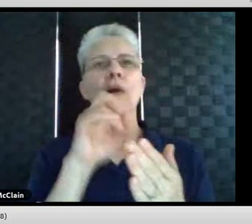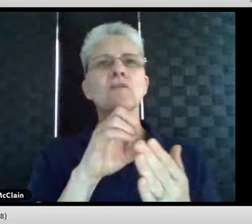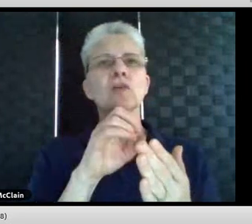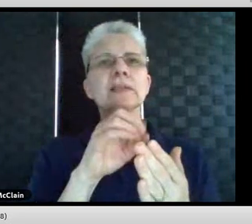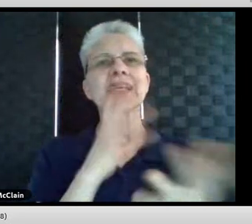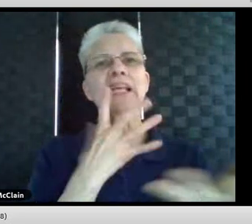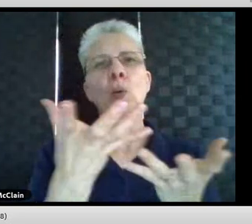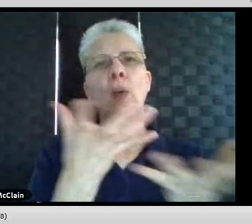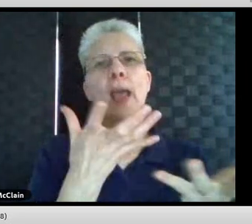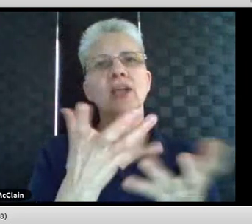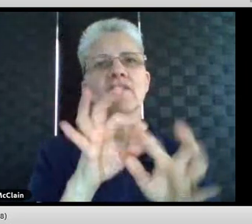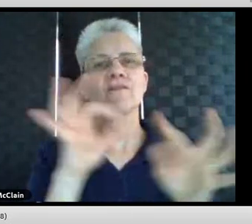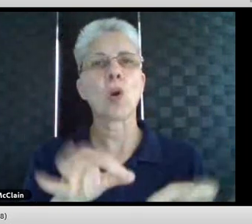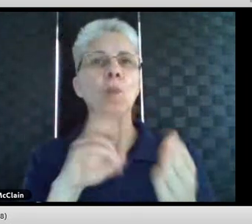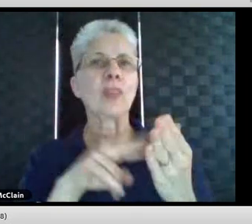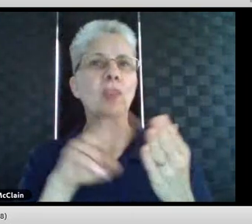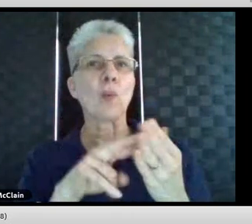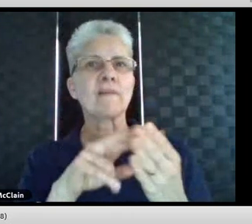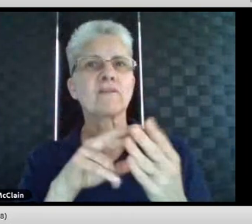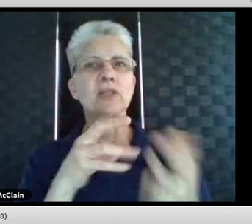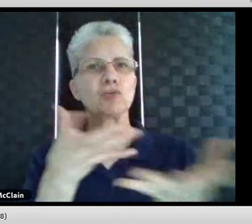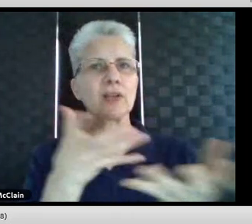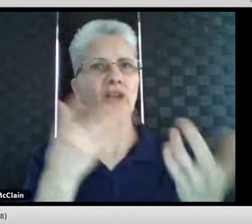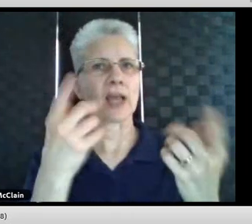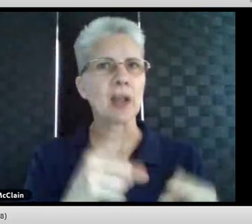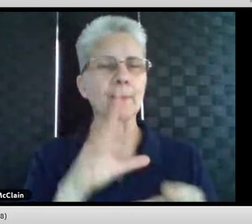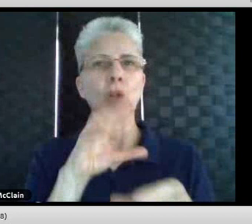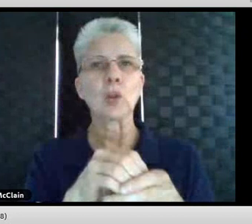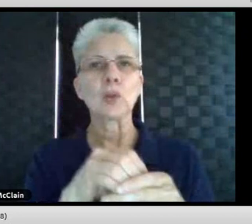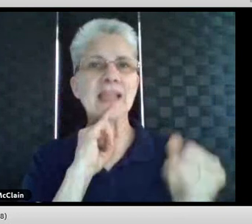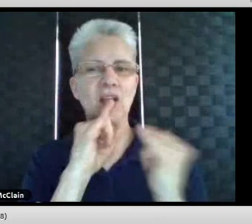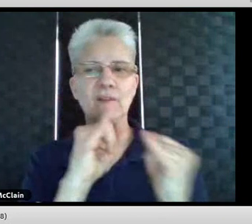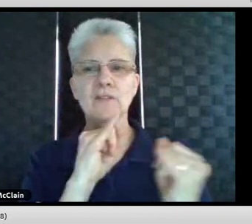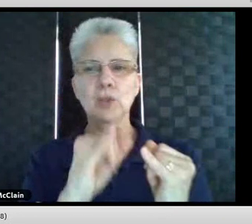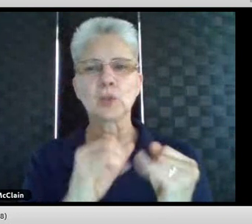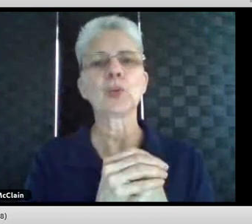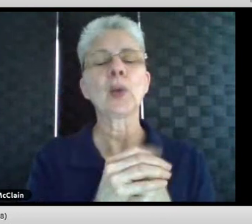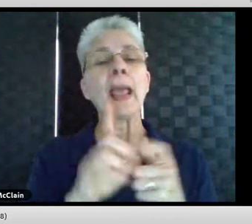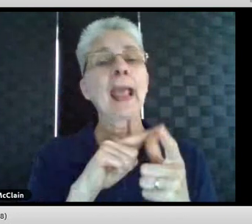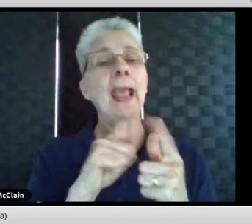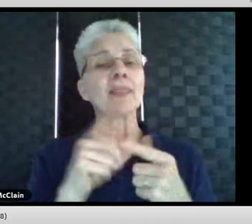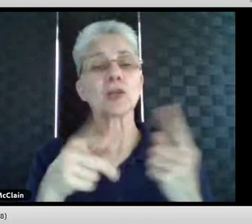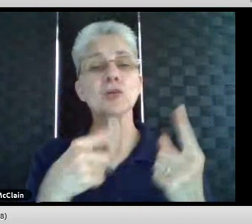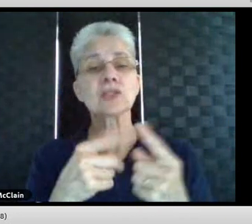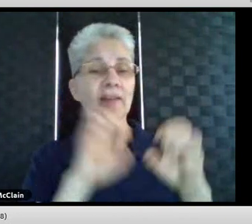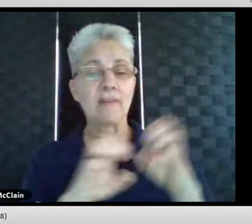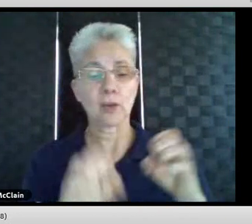for the reference transaction. It includes the reference interview, and you just kind of evaluate on them,